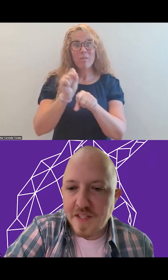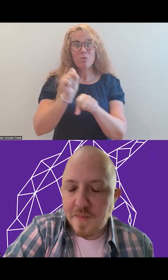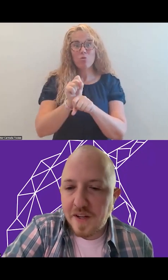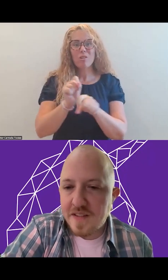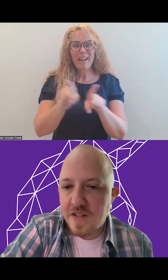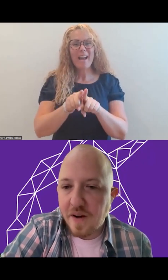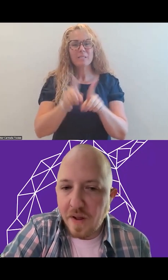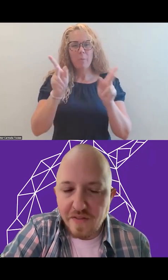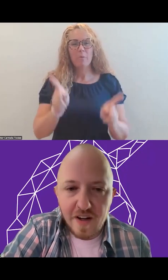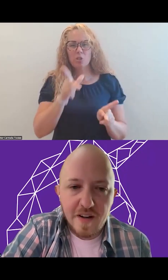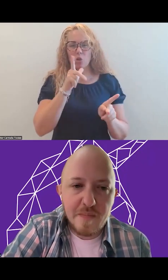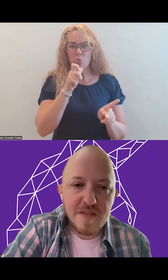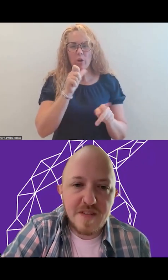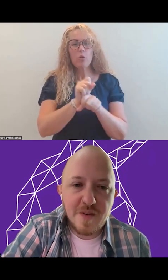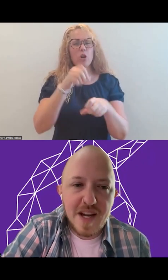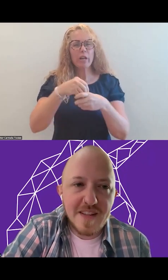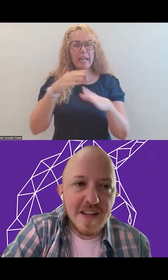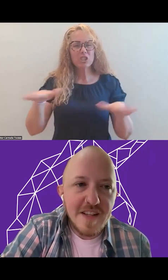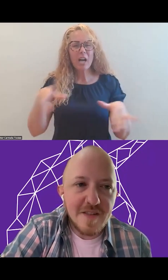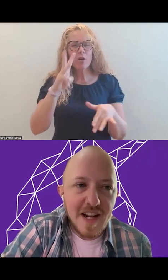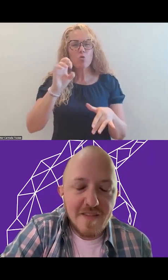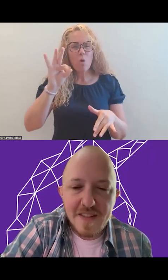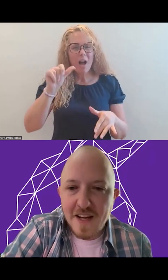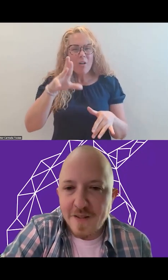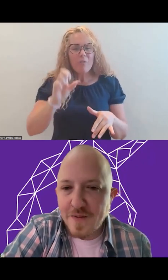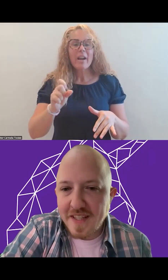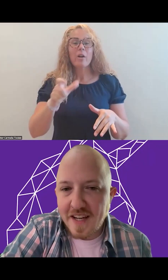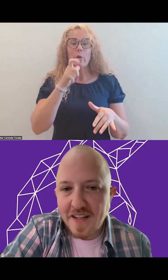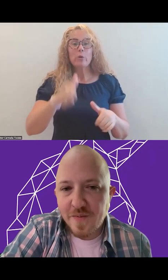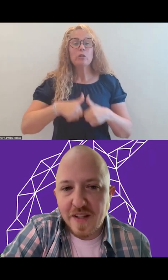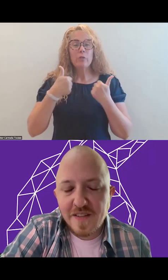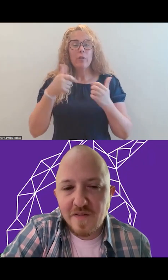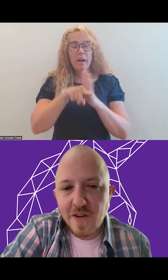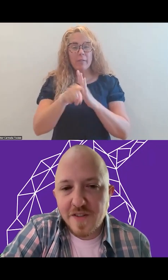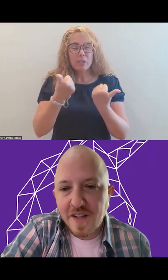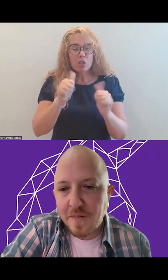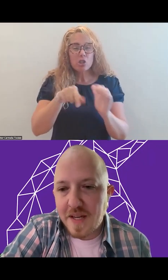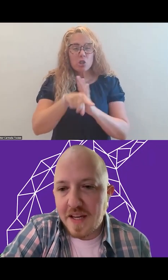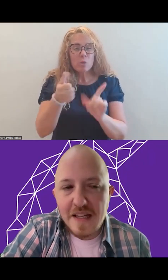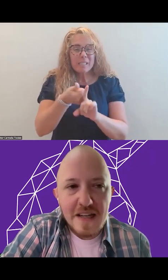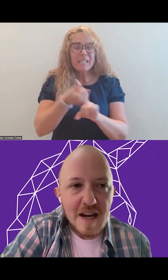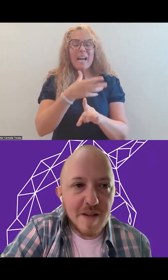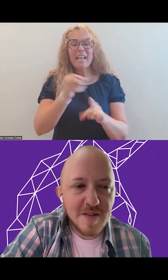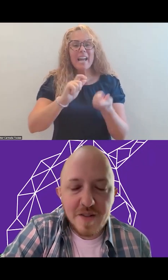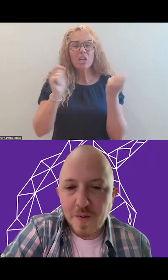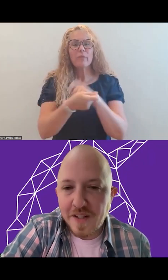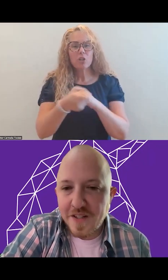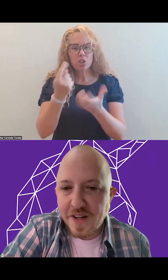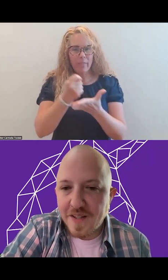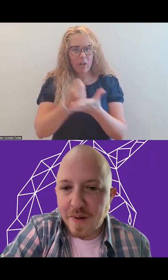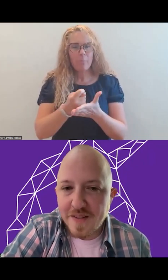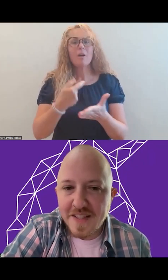EXPERIENCE AND A -- AND I AM ALSO A QUEER AND TRANS PERSON.